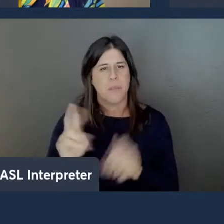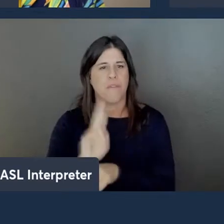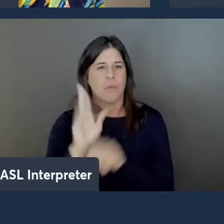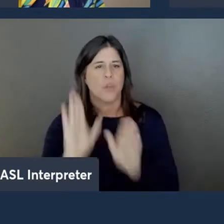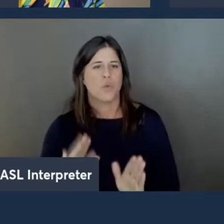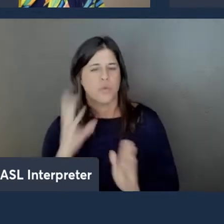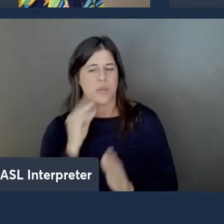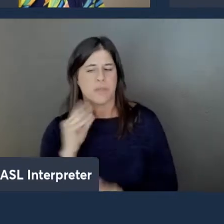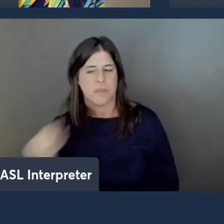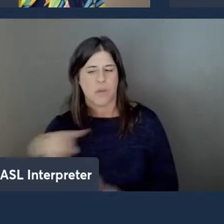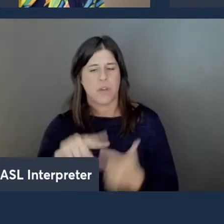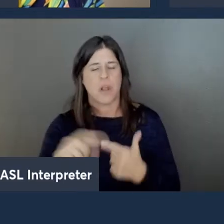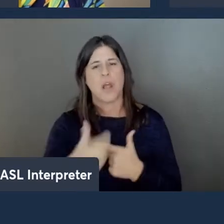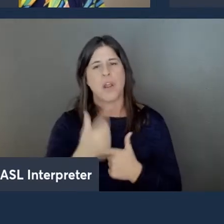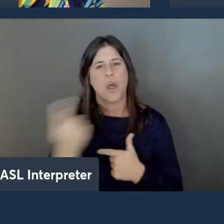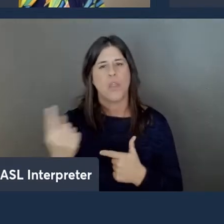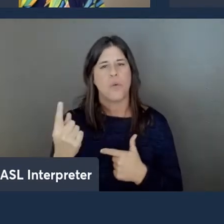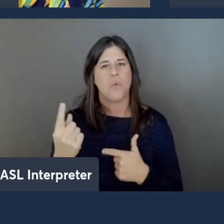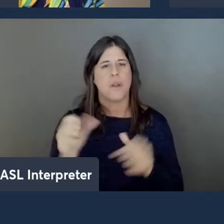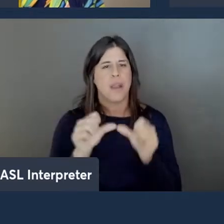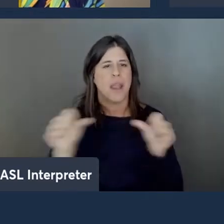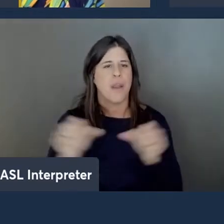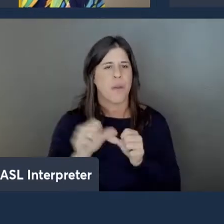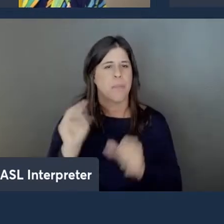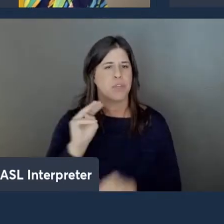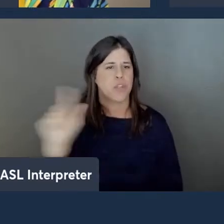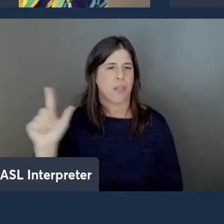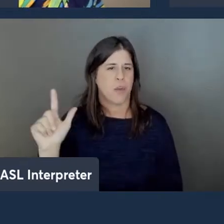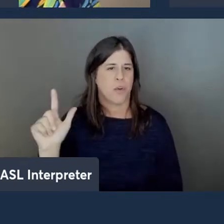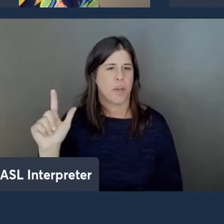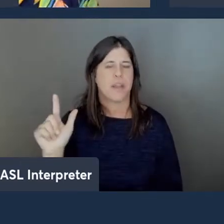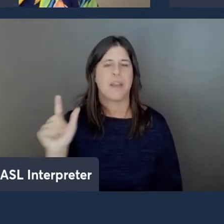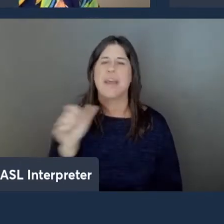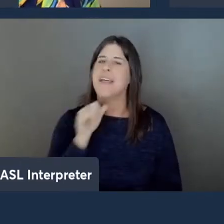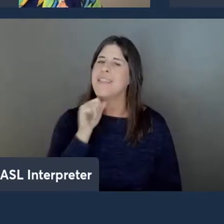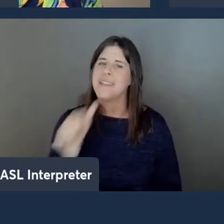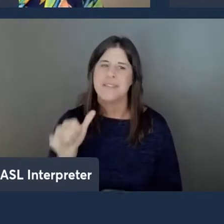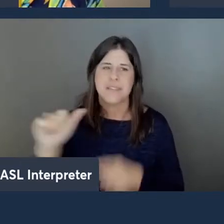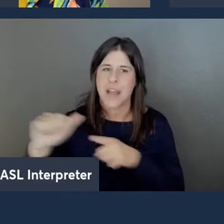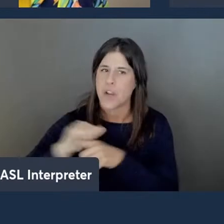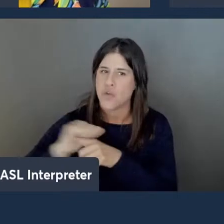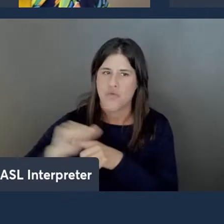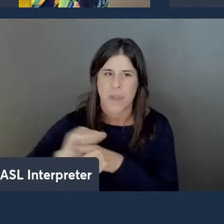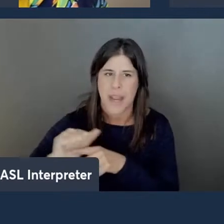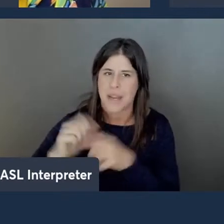Another one is in the area of machine learning. So this is not training the machine learning models,